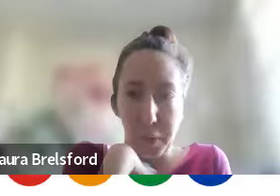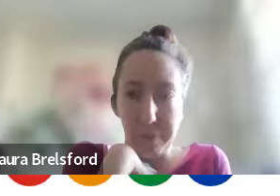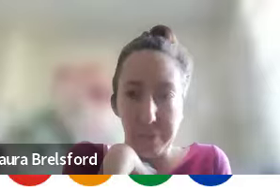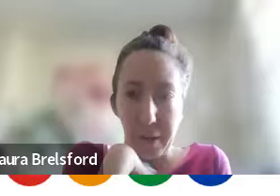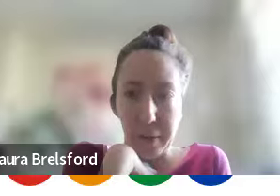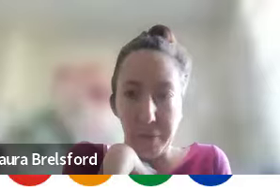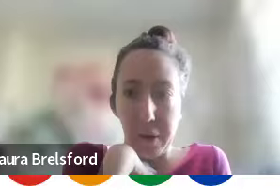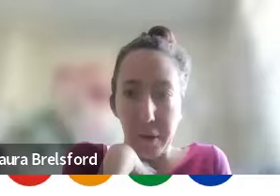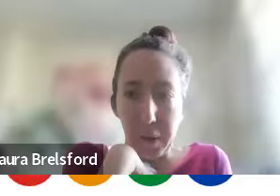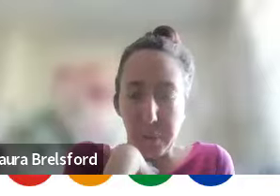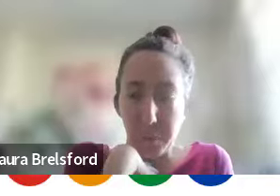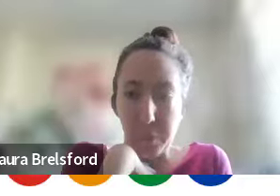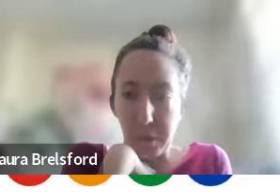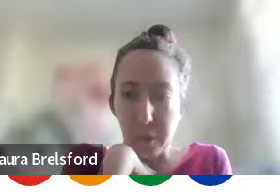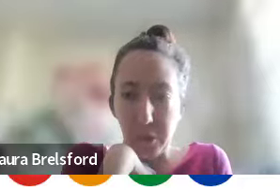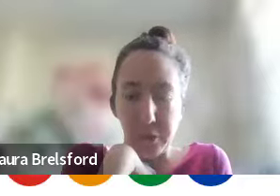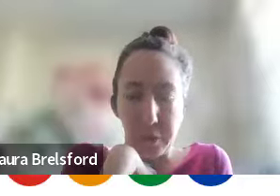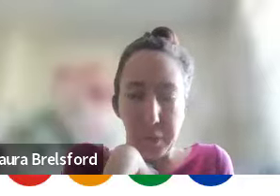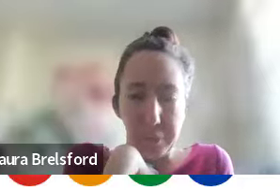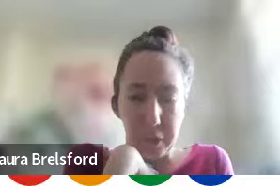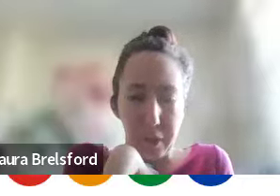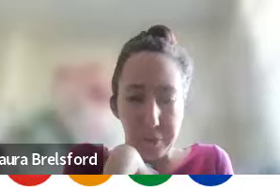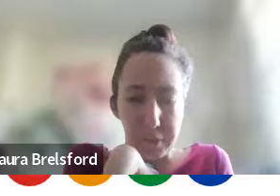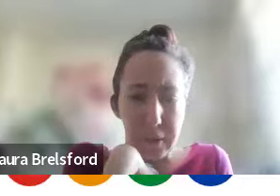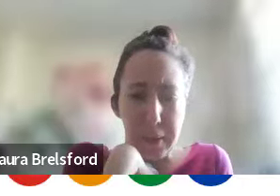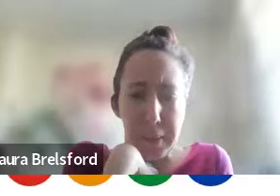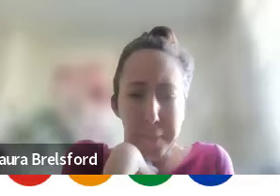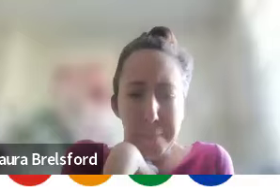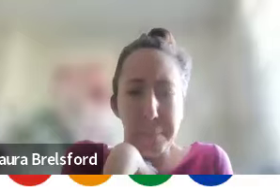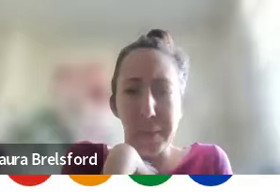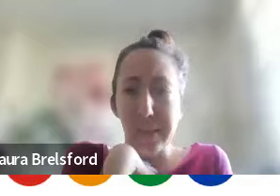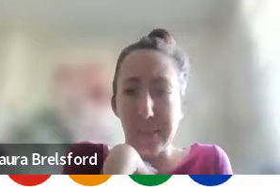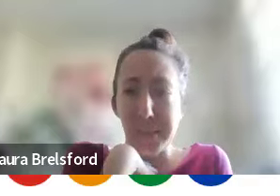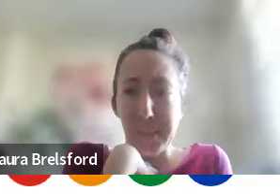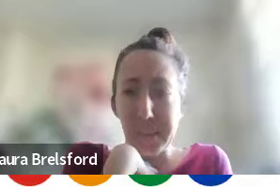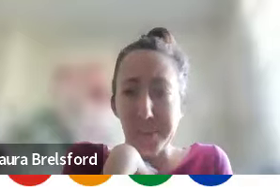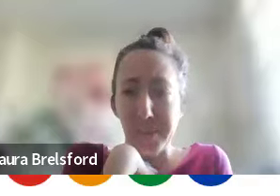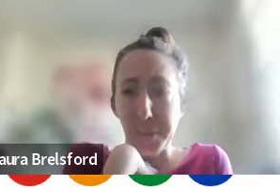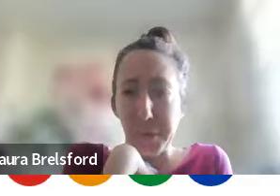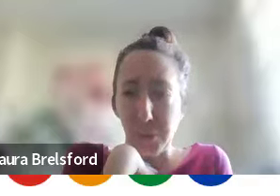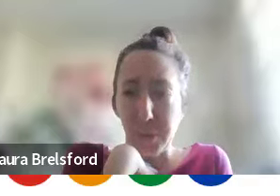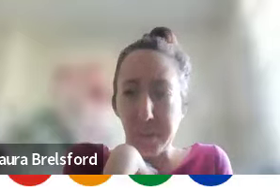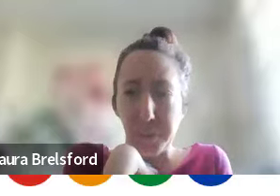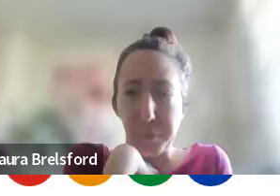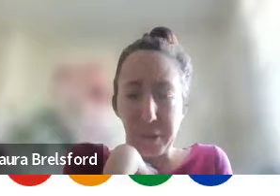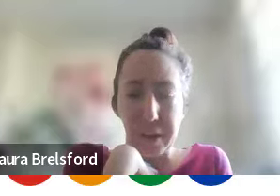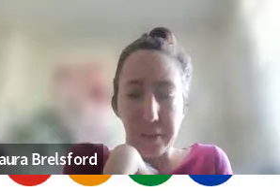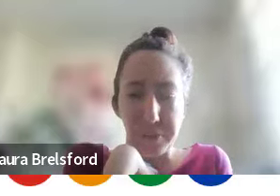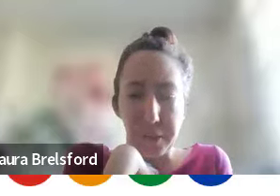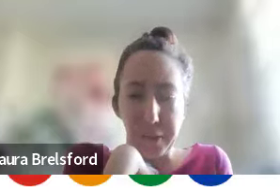48 OF THOSE. THE GOOD NEWS IS, AS I MENTIONED, 25 ARE ABOUT TO MOVE